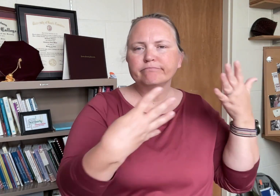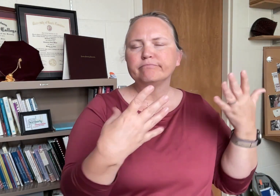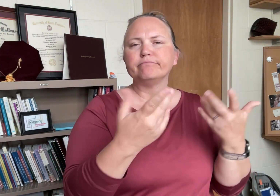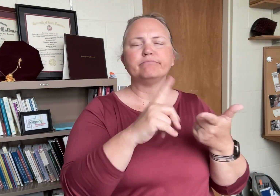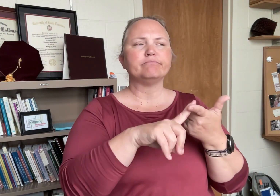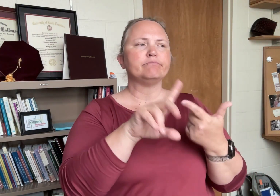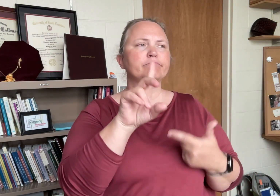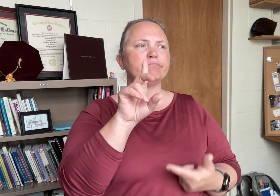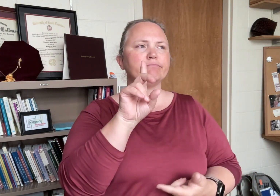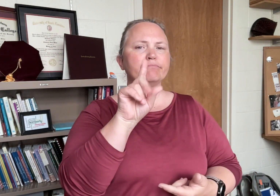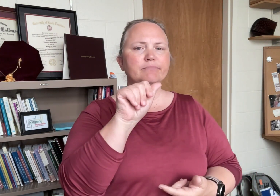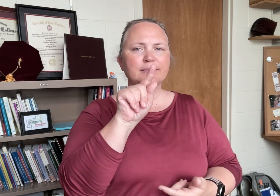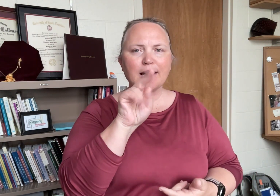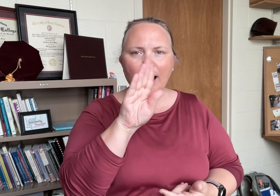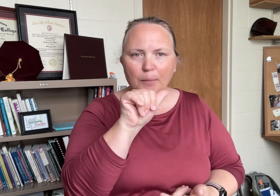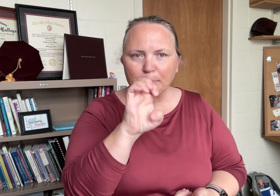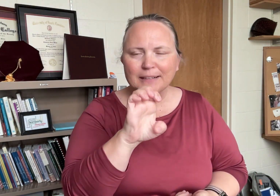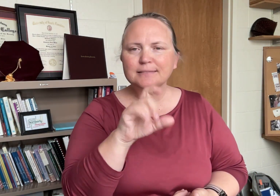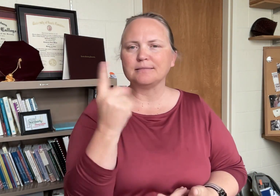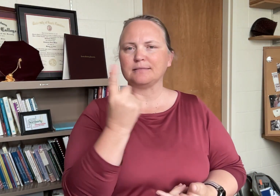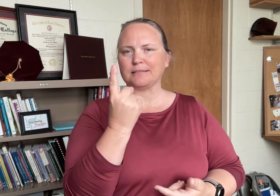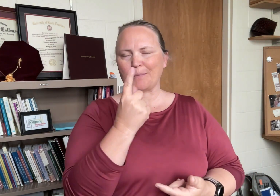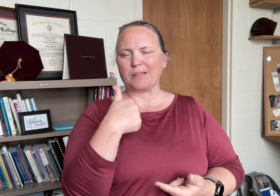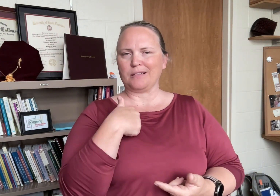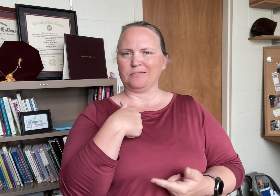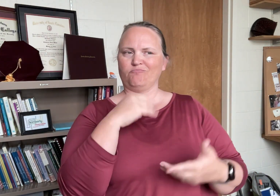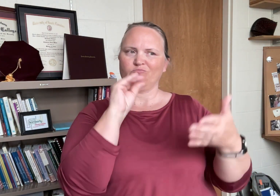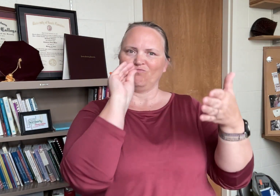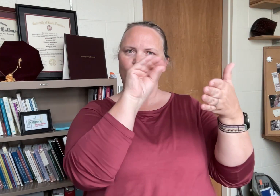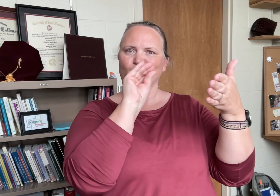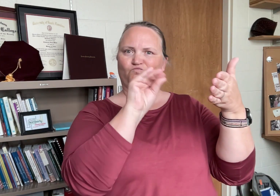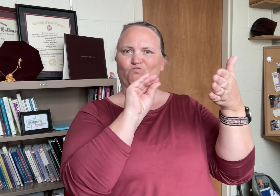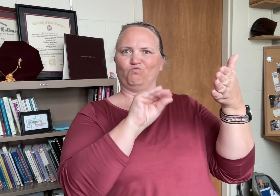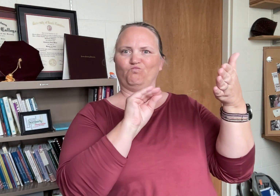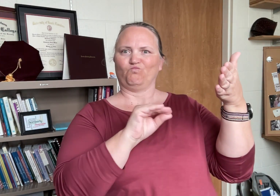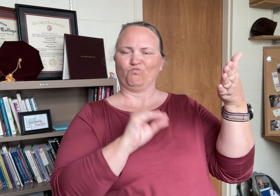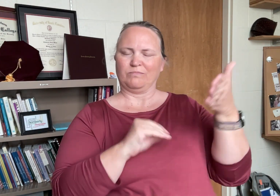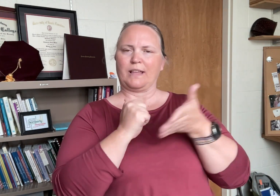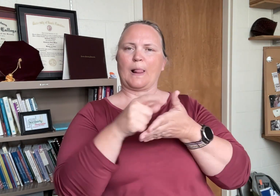And I encourage you to go ahead and create a spreadsheet or a database with